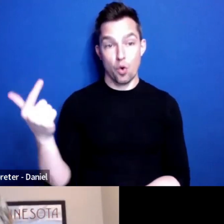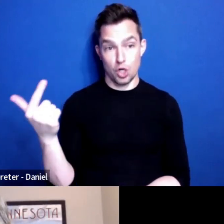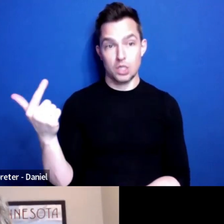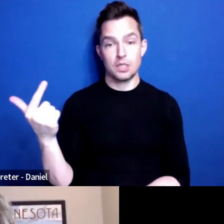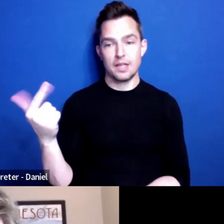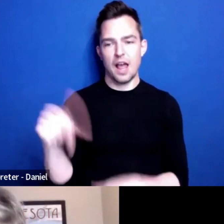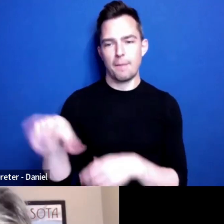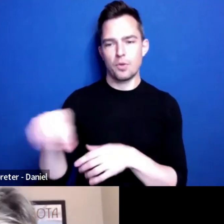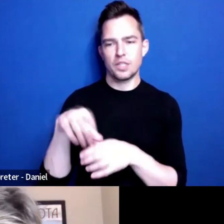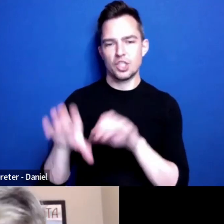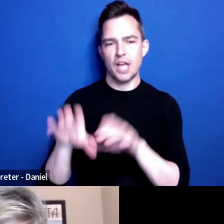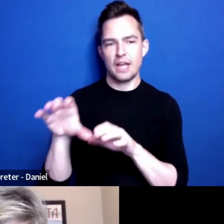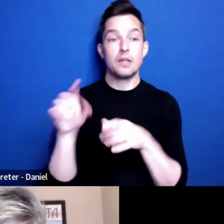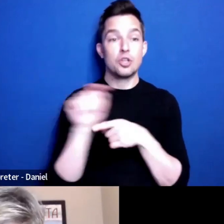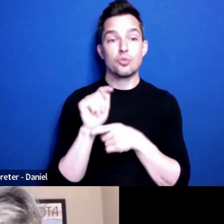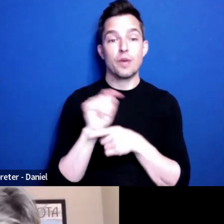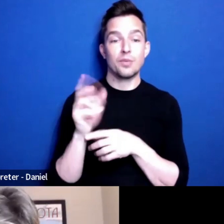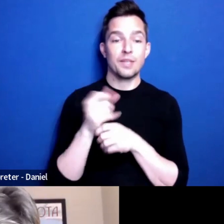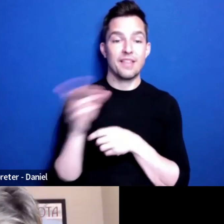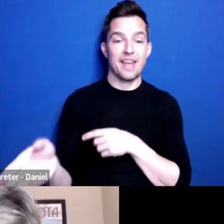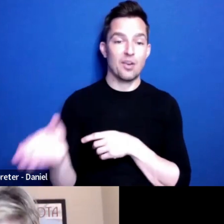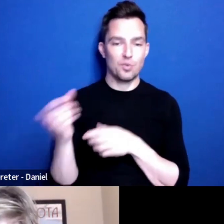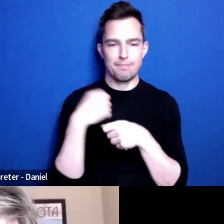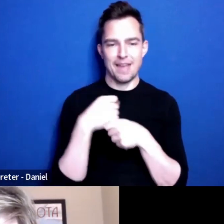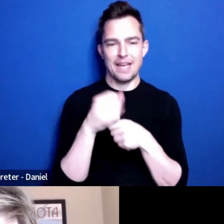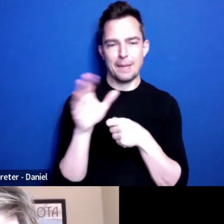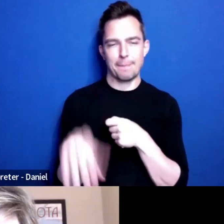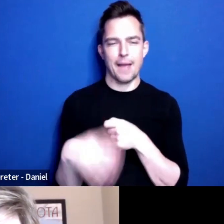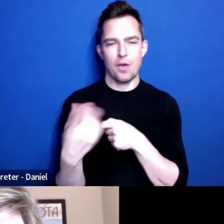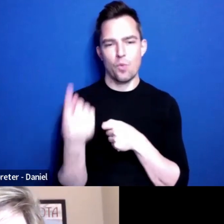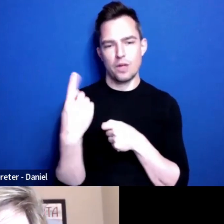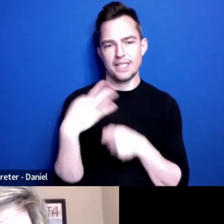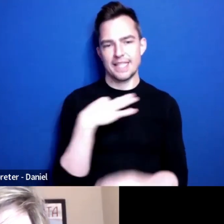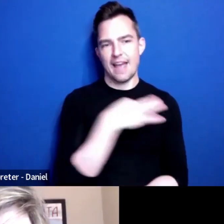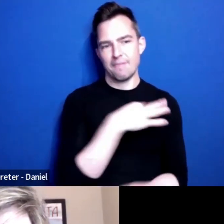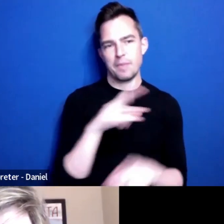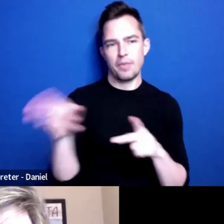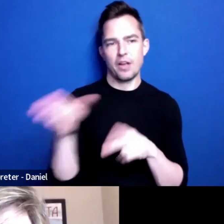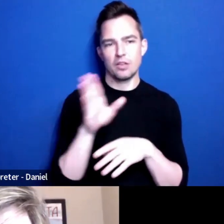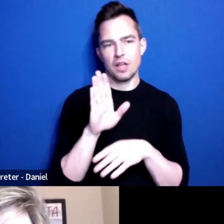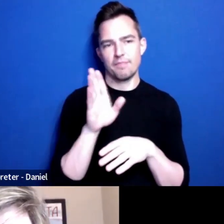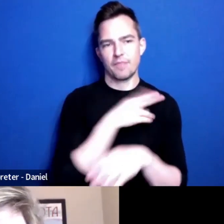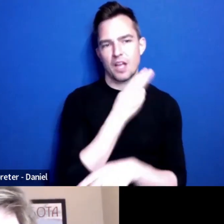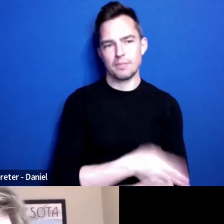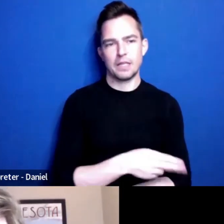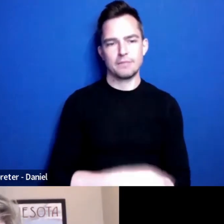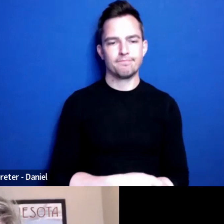And the training that we received was was was created by one of the staff people at the hospital. Just so there's